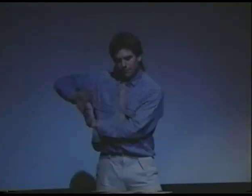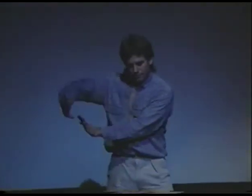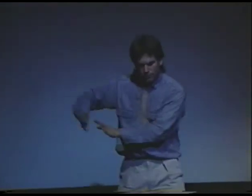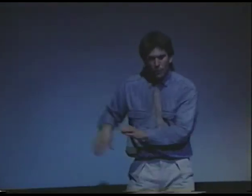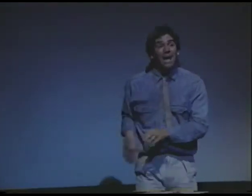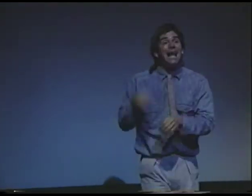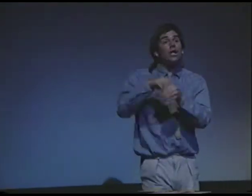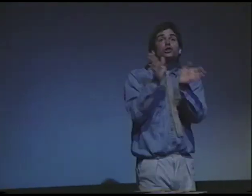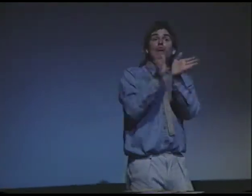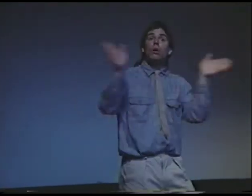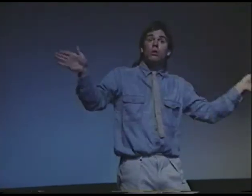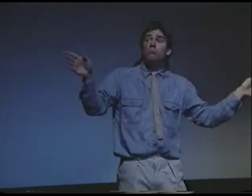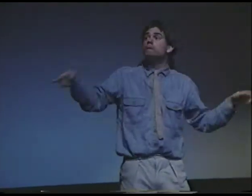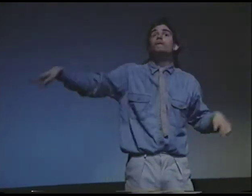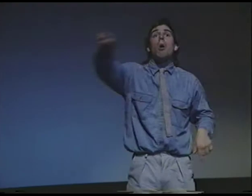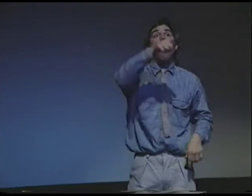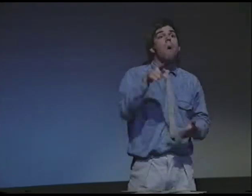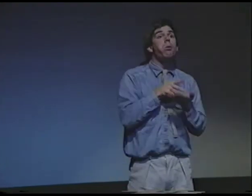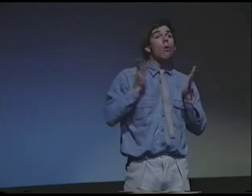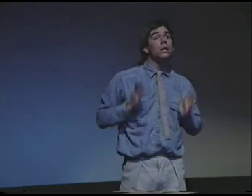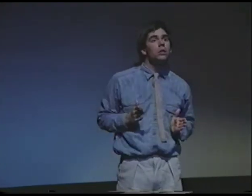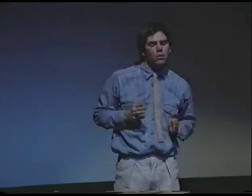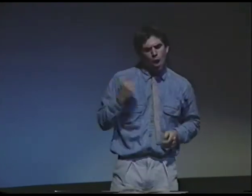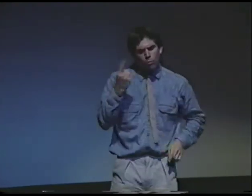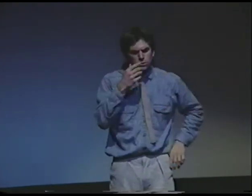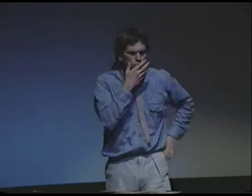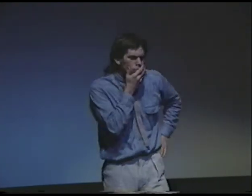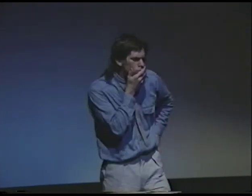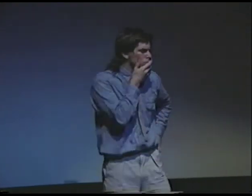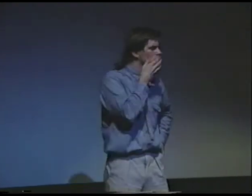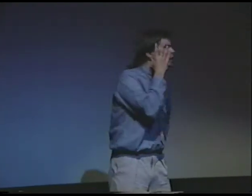OK, so let's remember that for a minute and go to the--